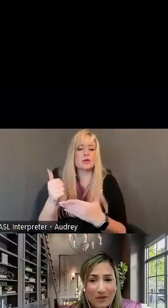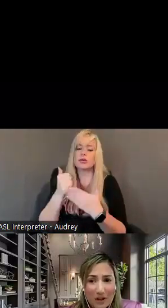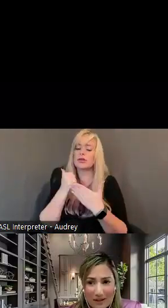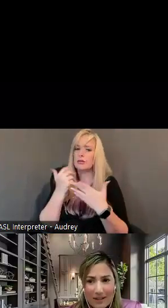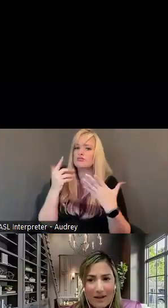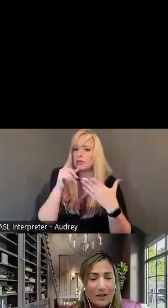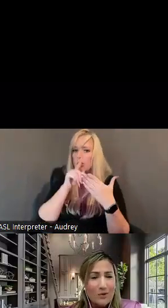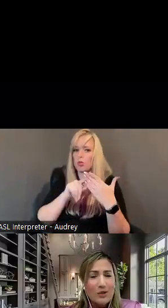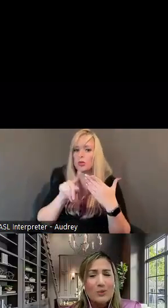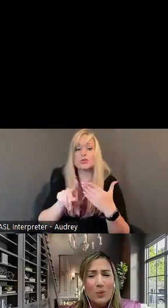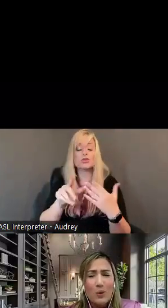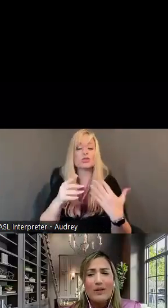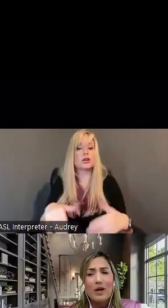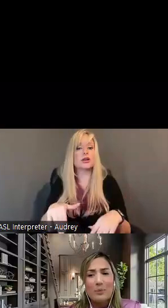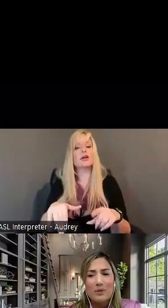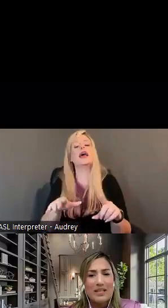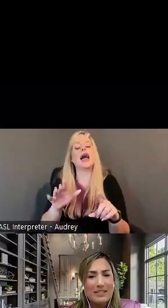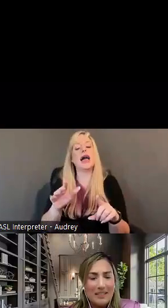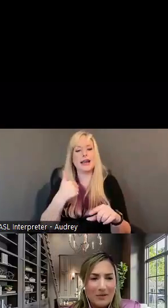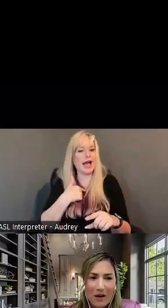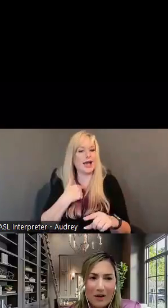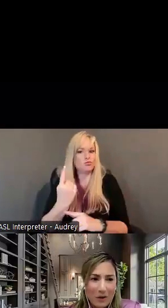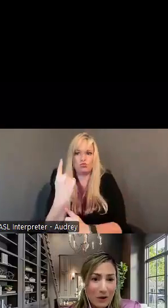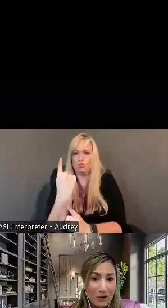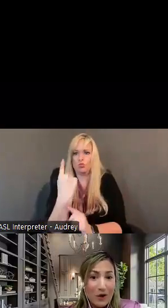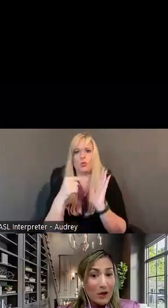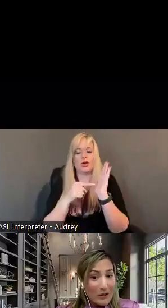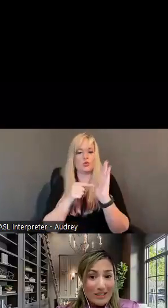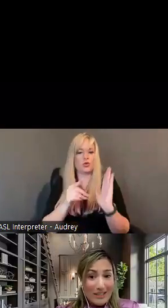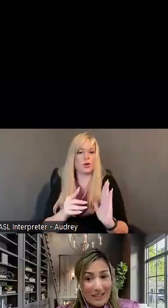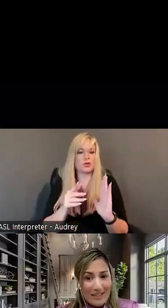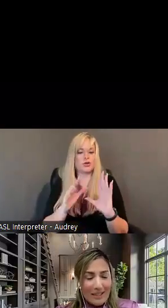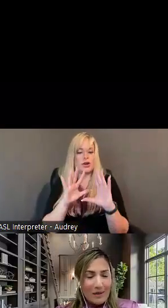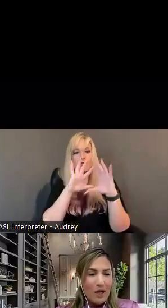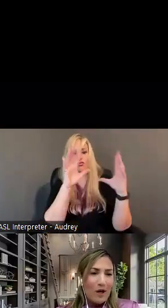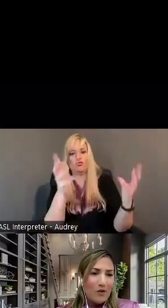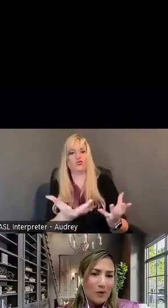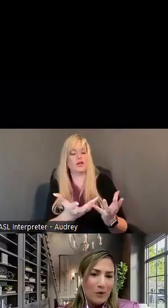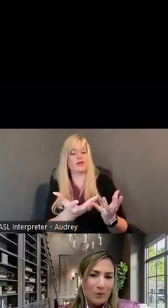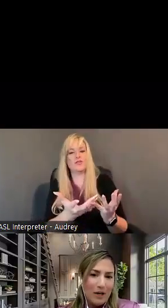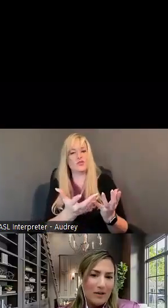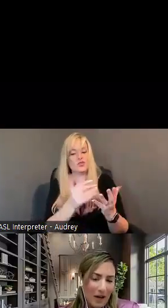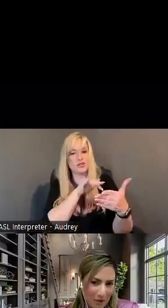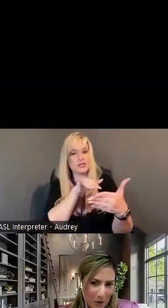finally, I am just one representative of the larger heart study team for whom I've had the